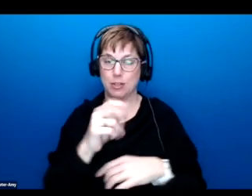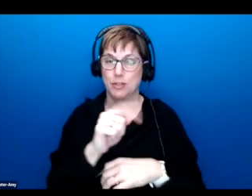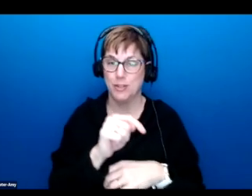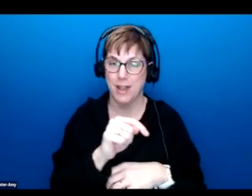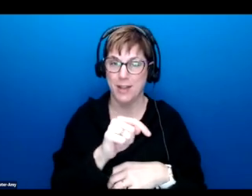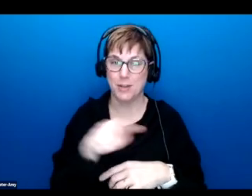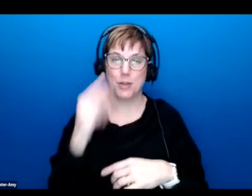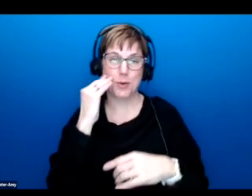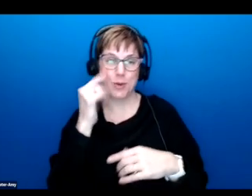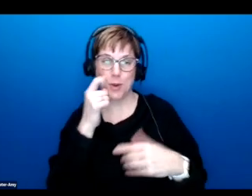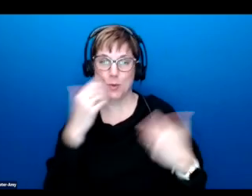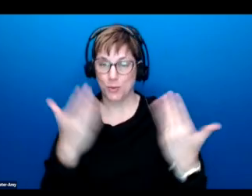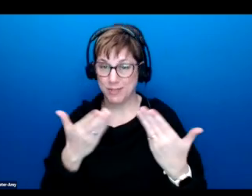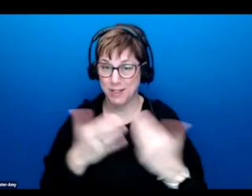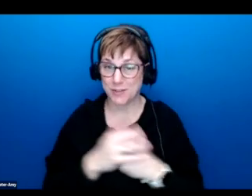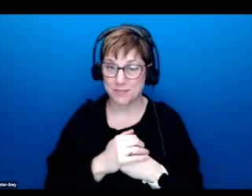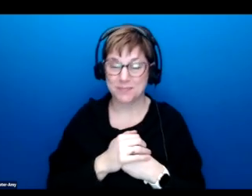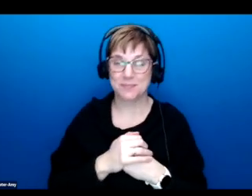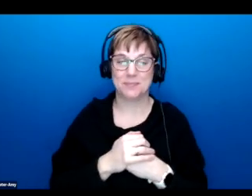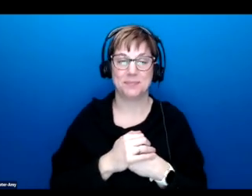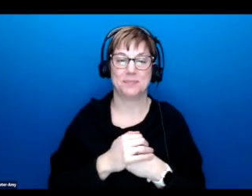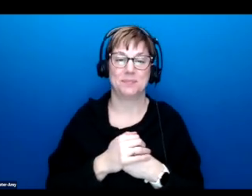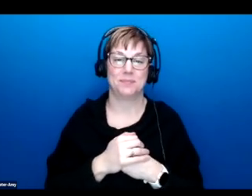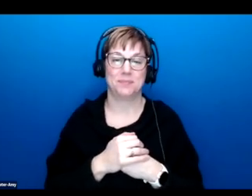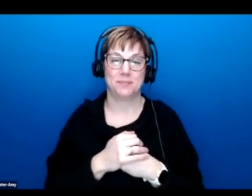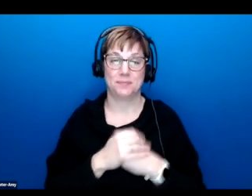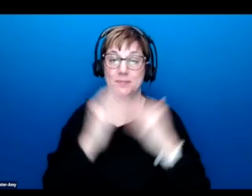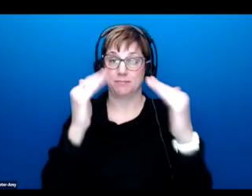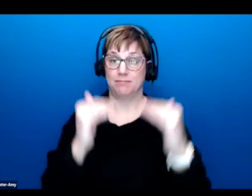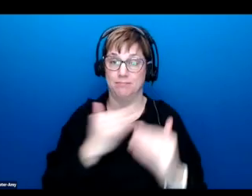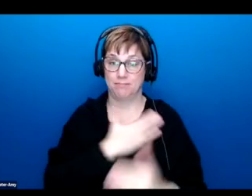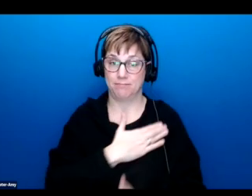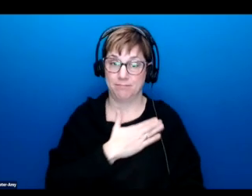to know who's in the Zoom room. Next slide, please.